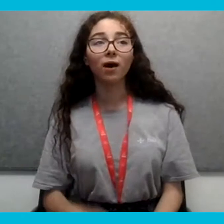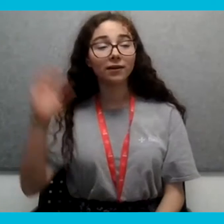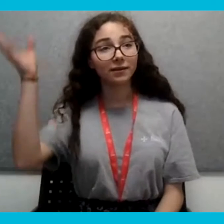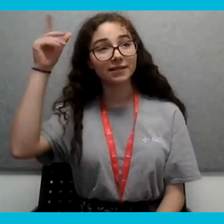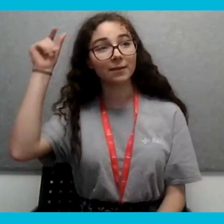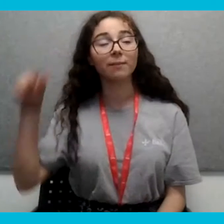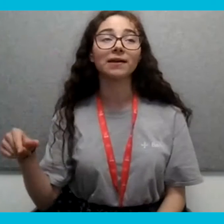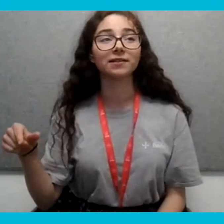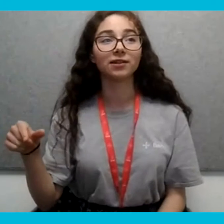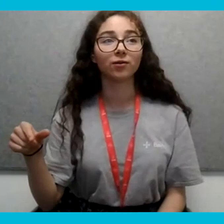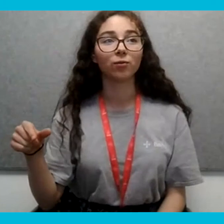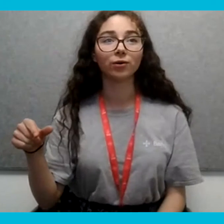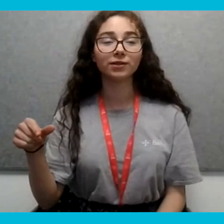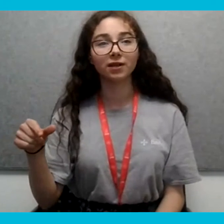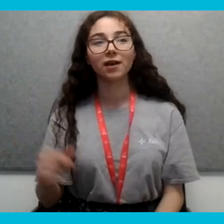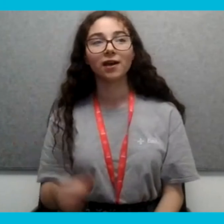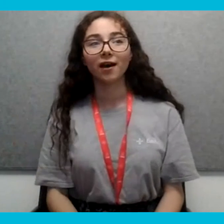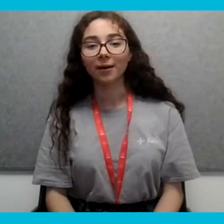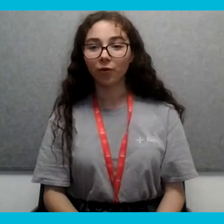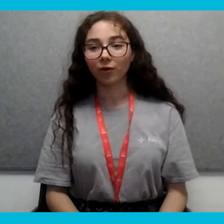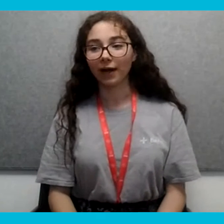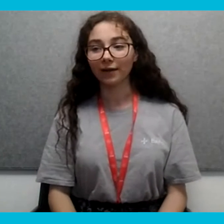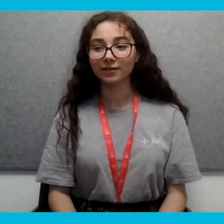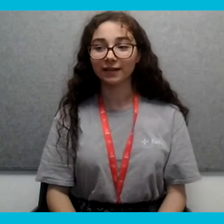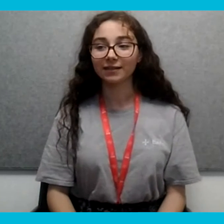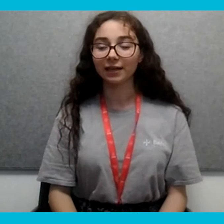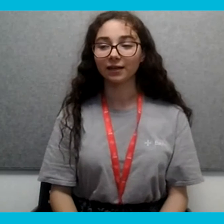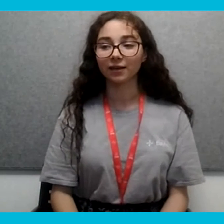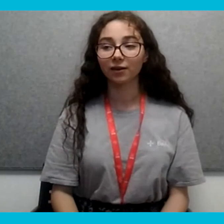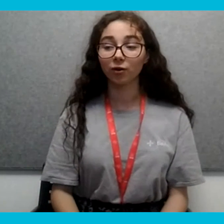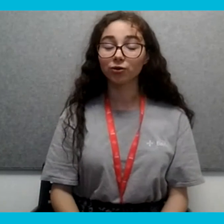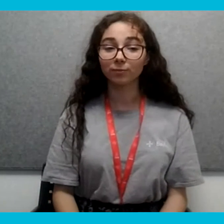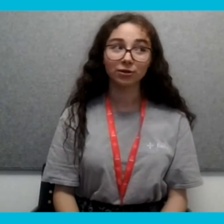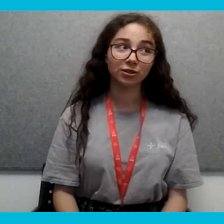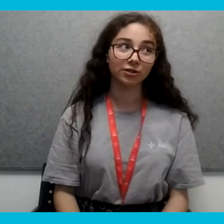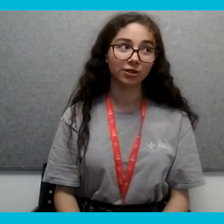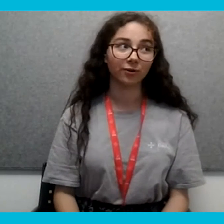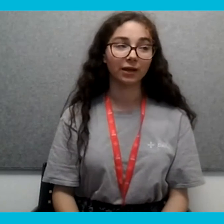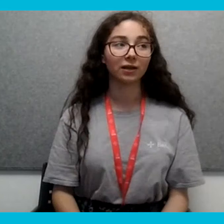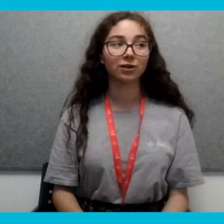I won the Stem Ambassador award for outstanding contribution to